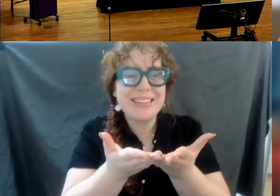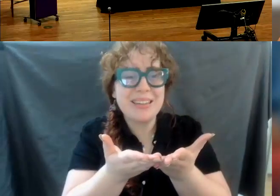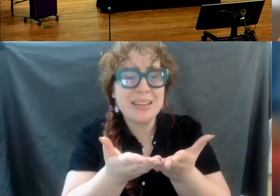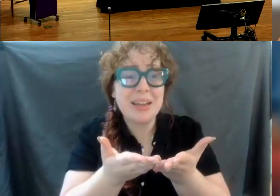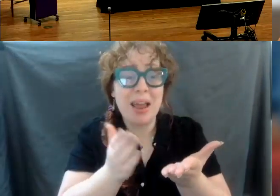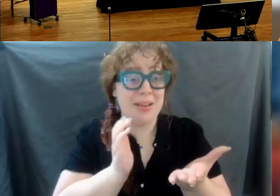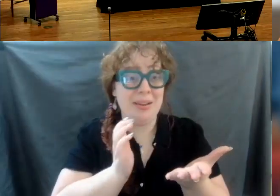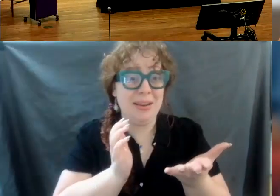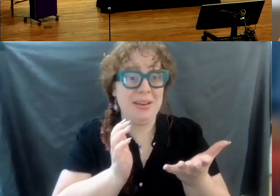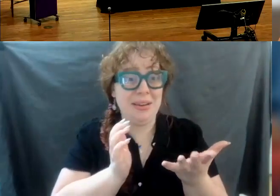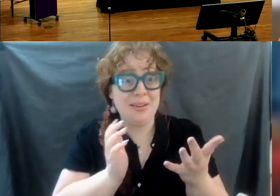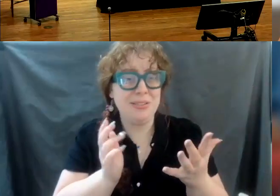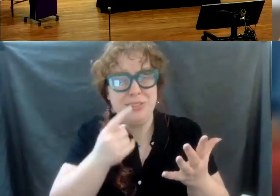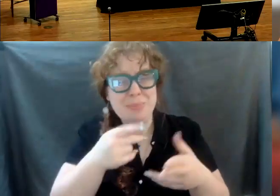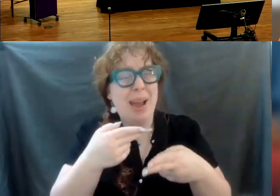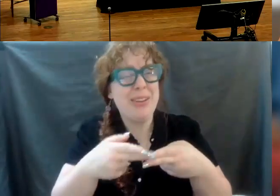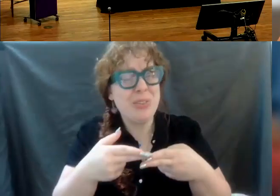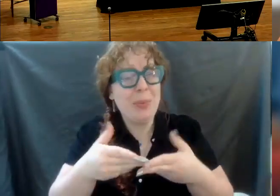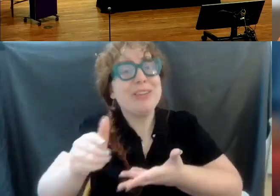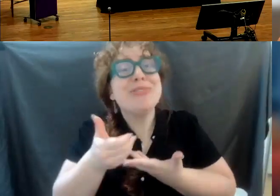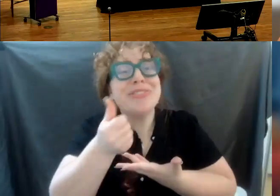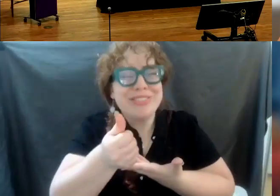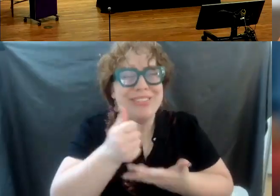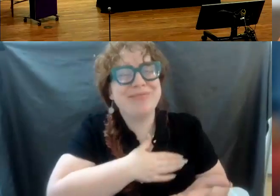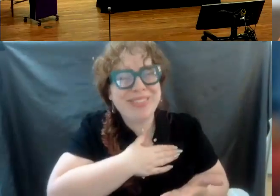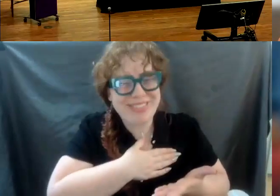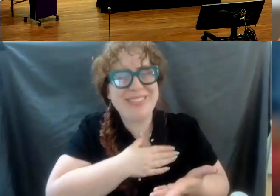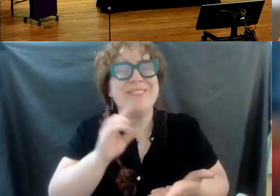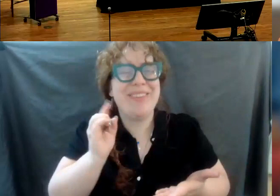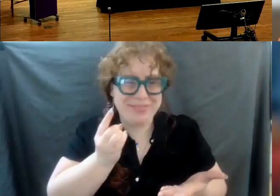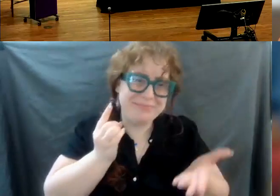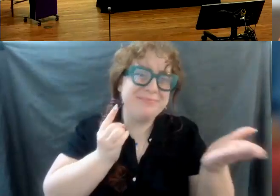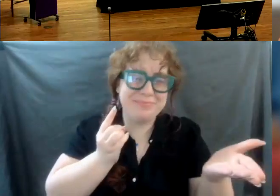just a very short intro of yourselves and a little bit about your background,